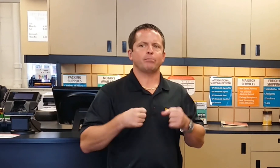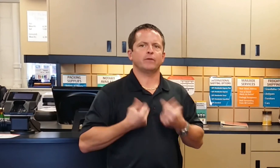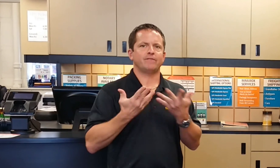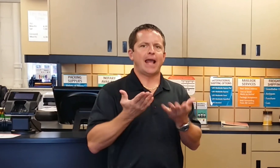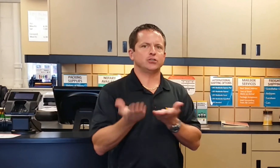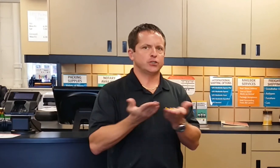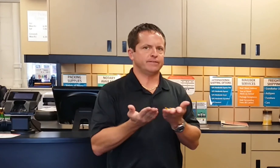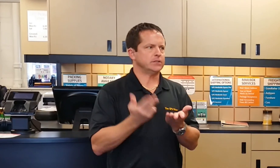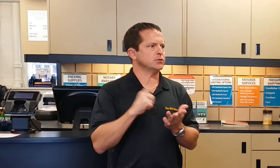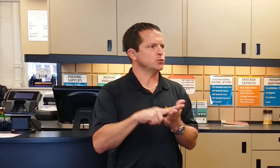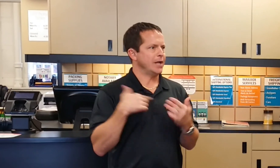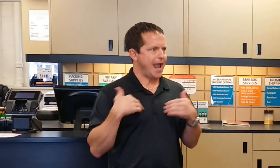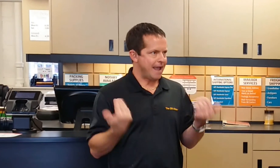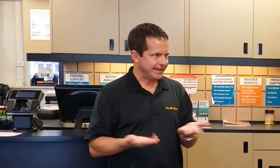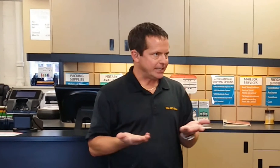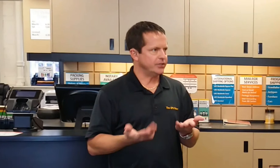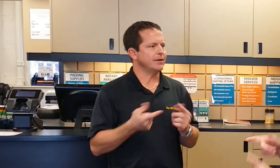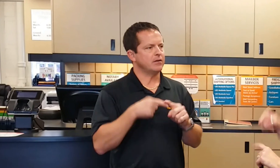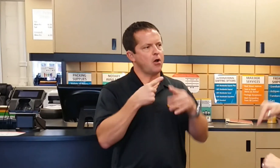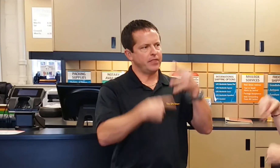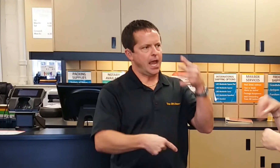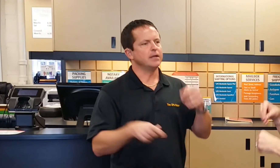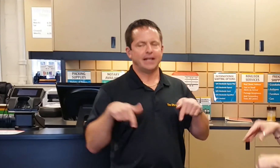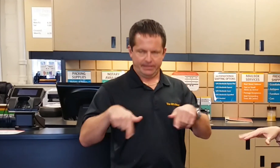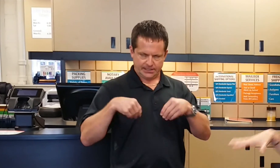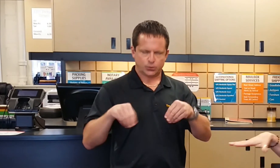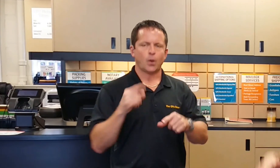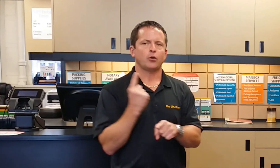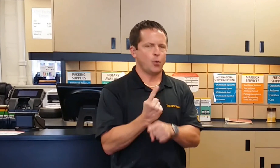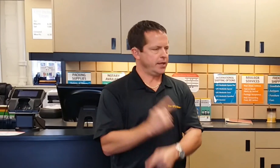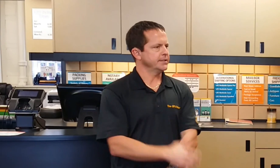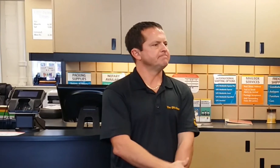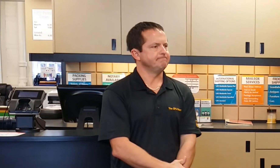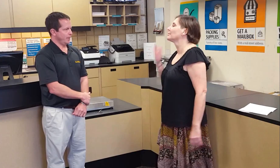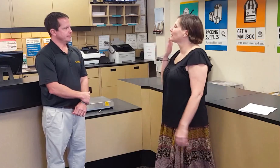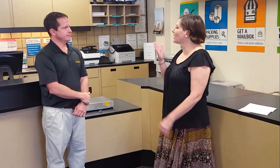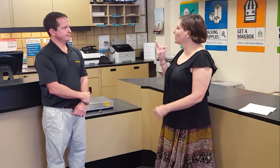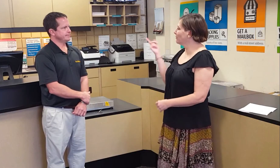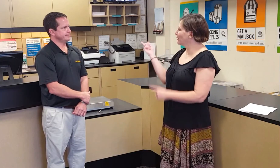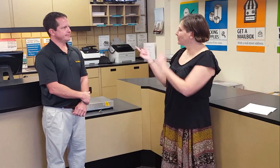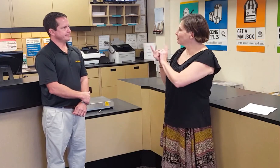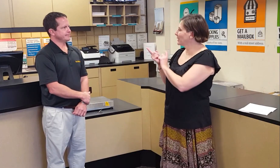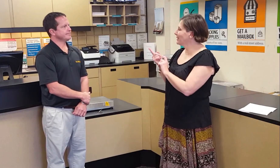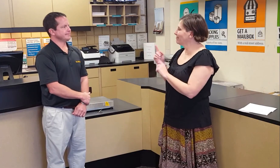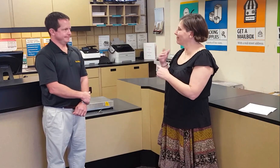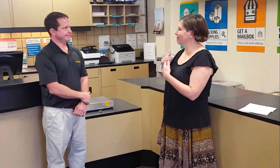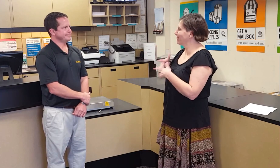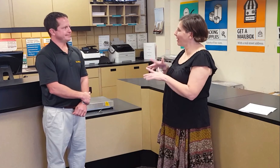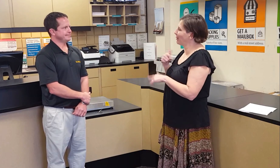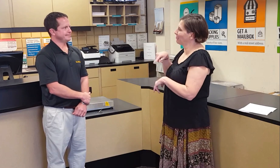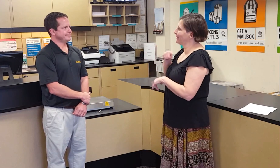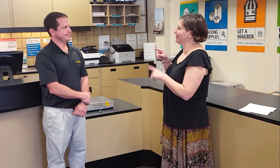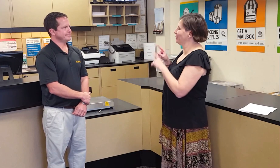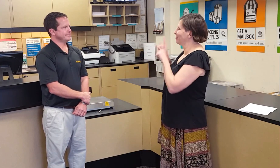And there's a lot of information about the services we offer here. Well, thank you for meeting with us today and allowing me to interview you.